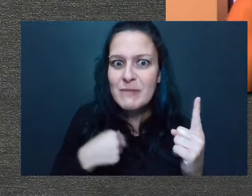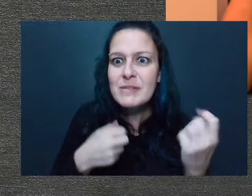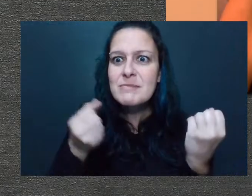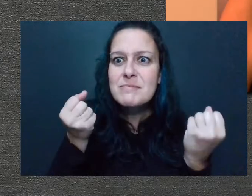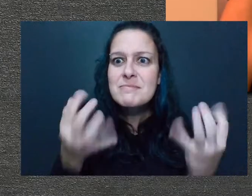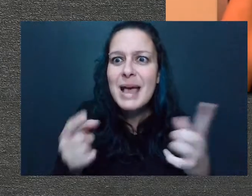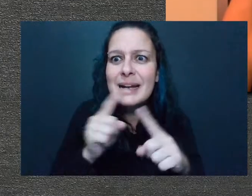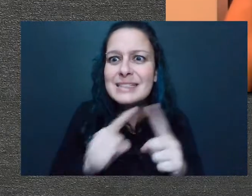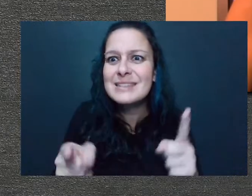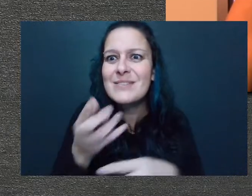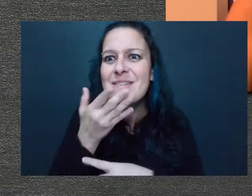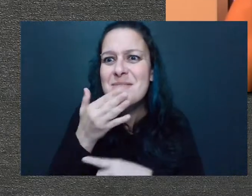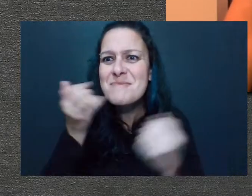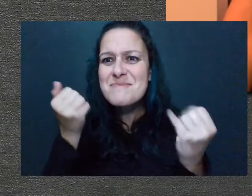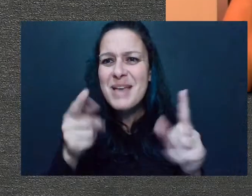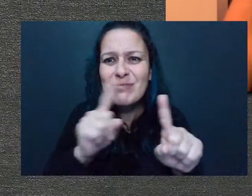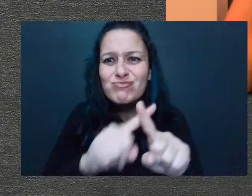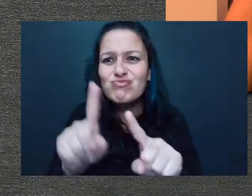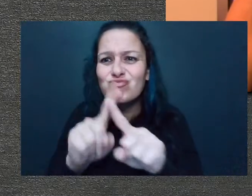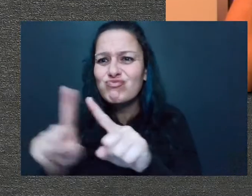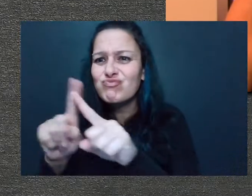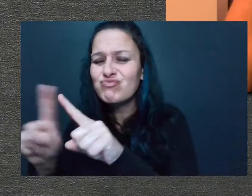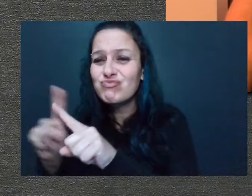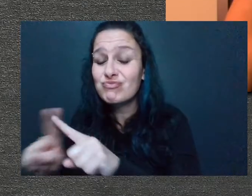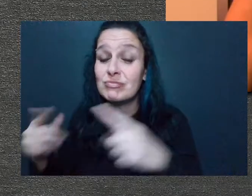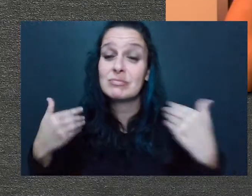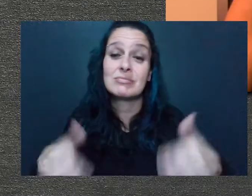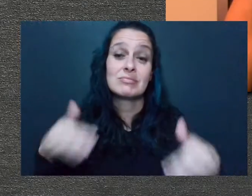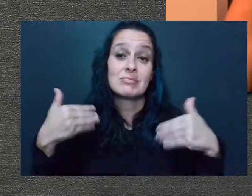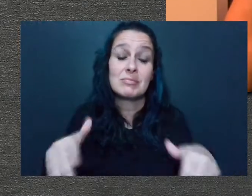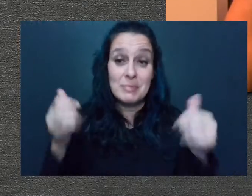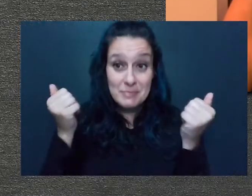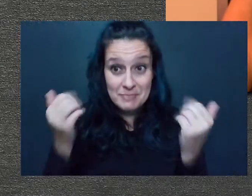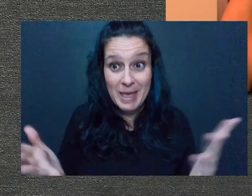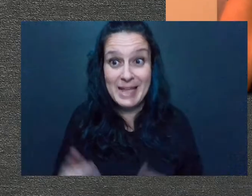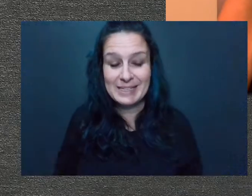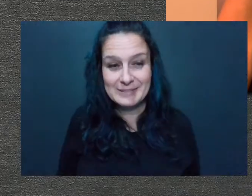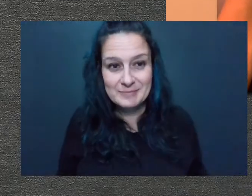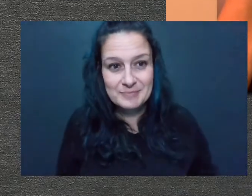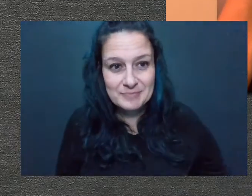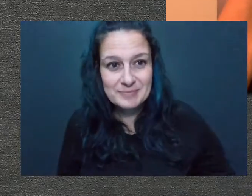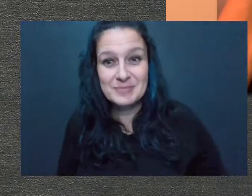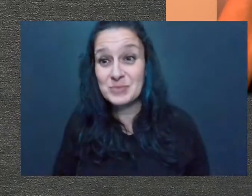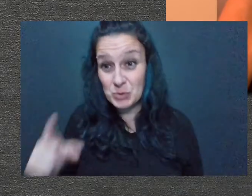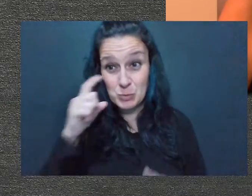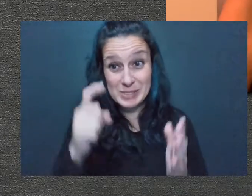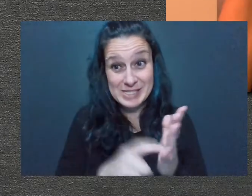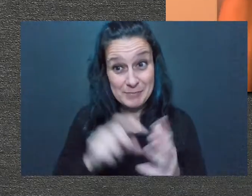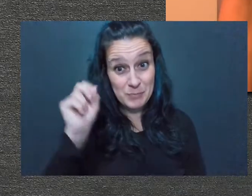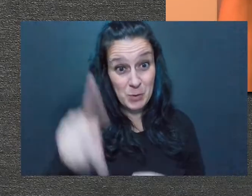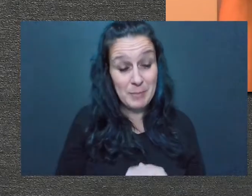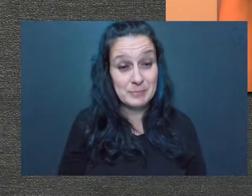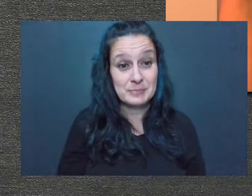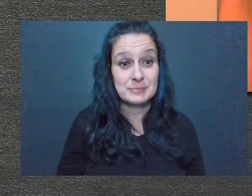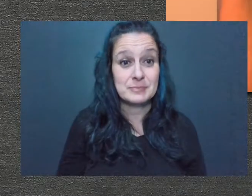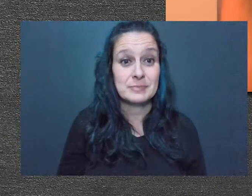No. Birds are of many different colors. So you're gonna see that, okay?